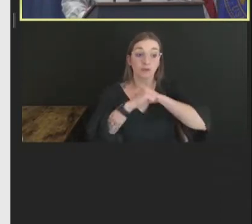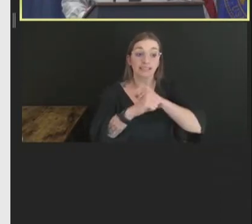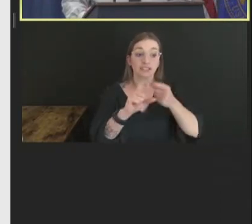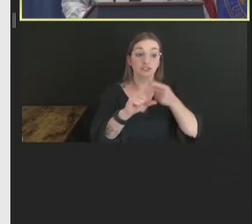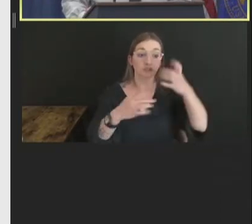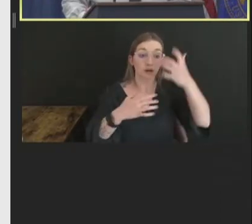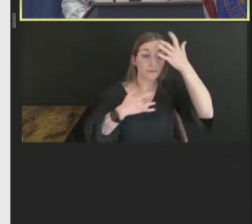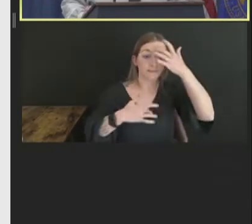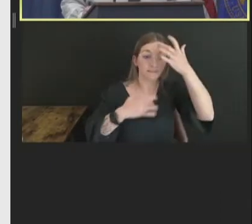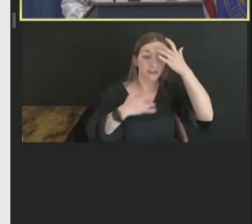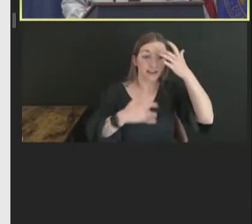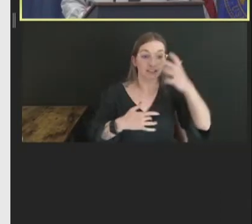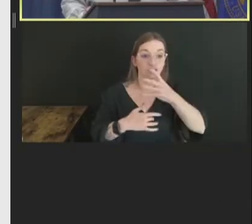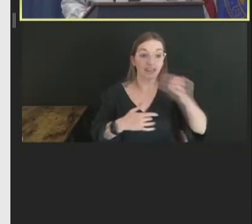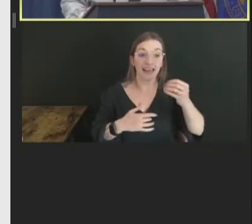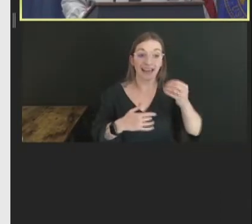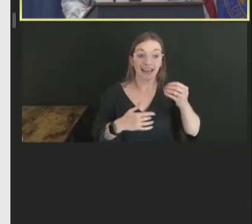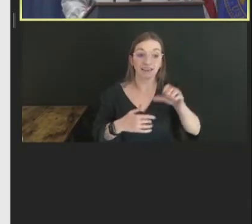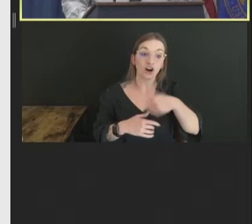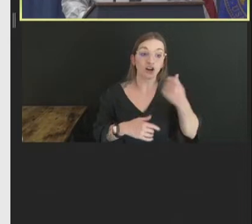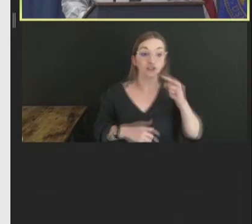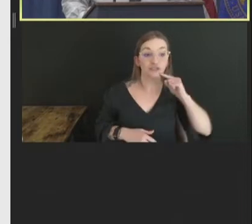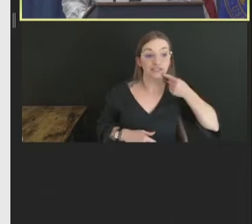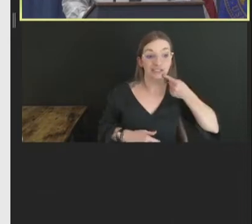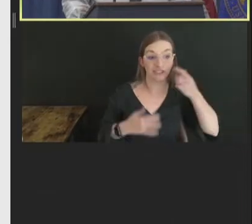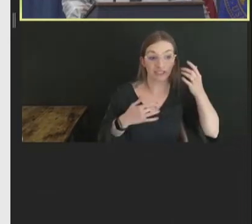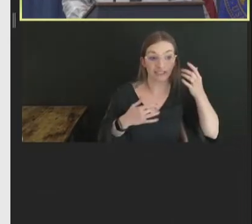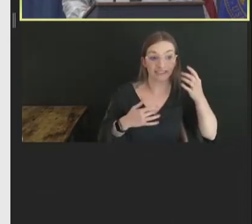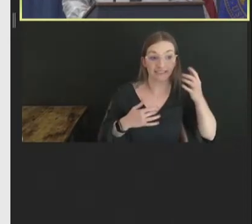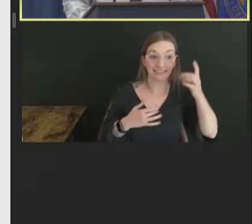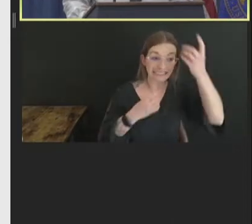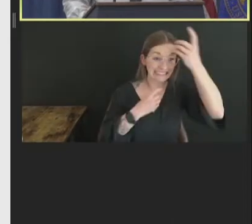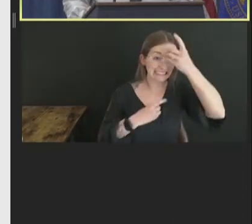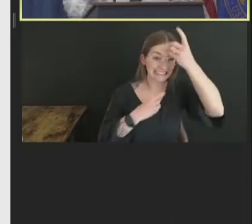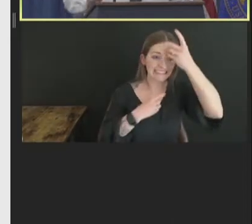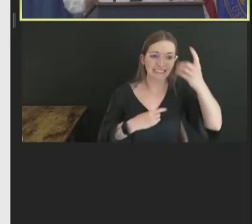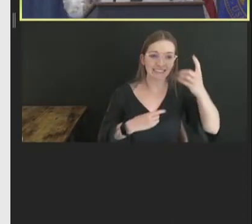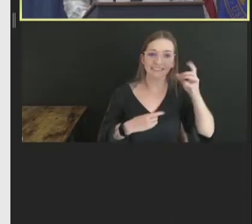disease is something we need to think about. All of us can say that protection from severe disease